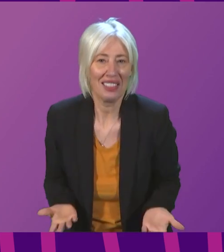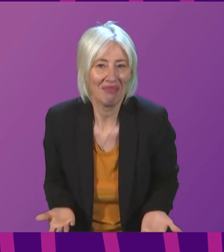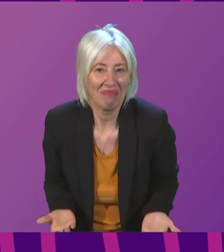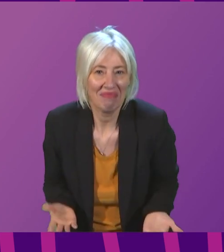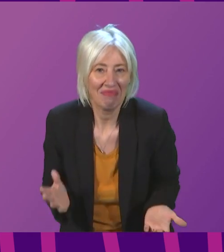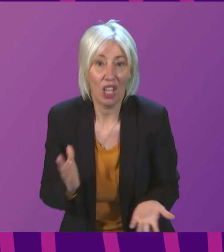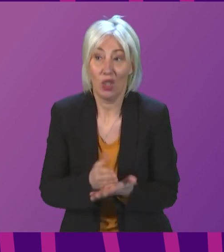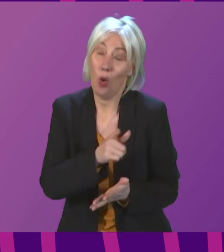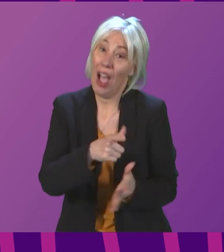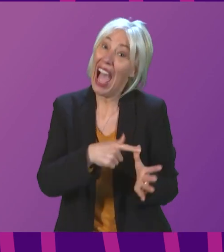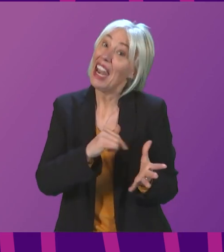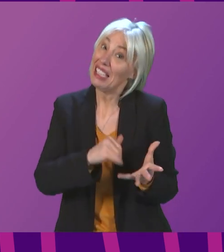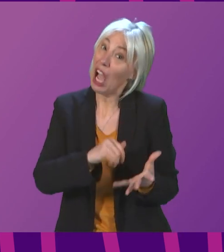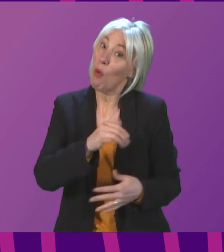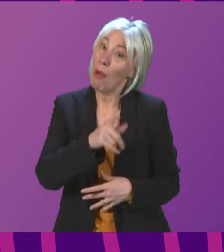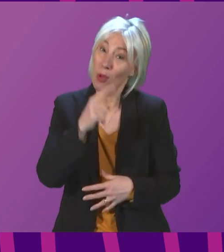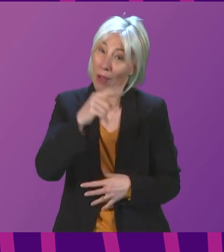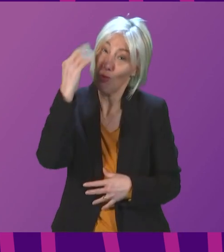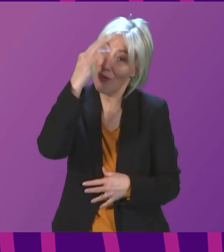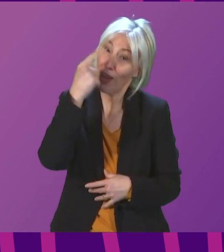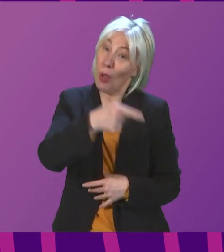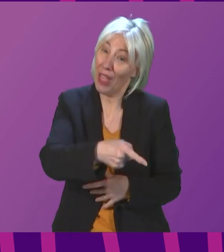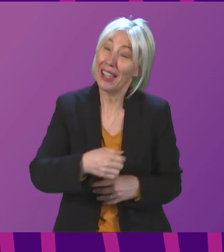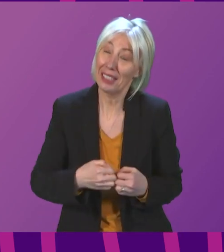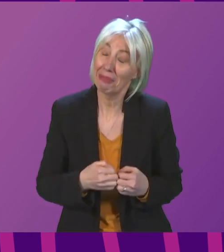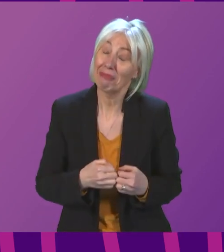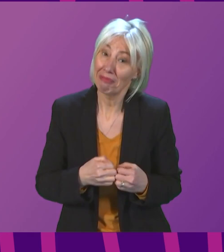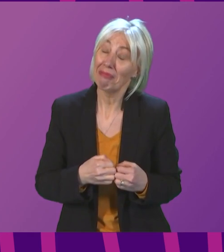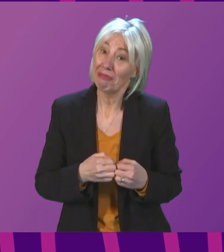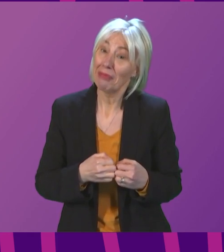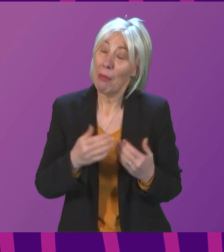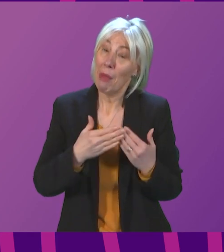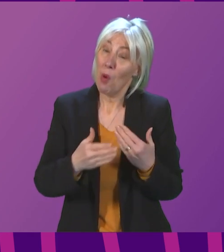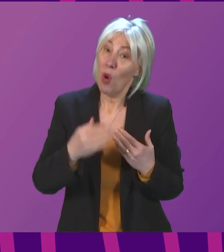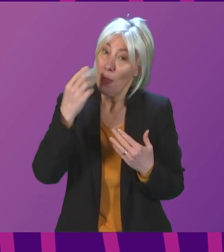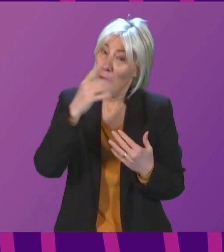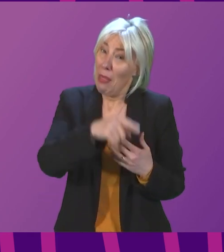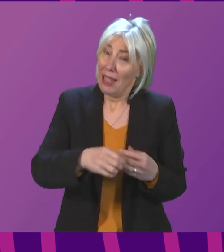Anas Sarwar might want to reflect a little more on that.